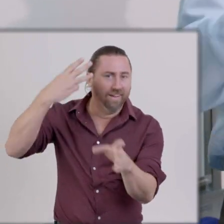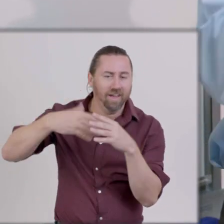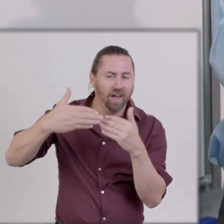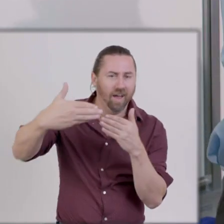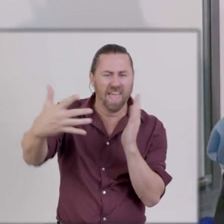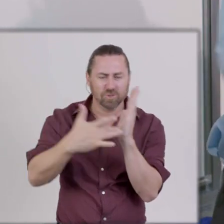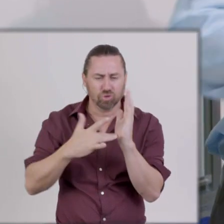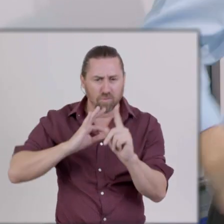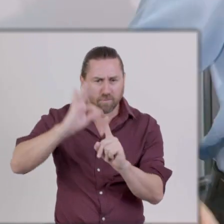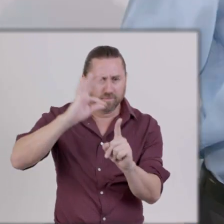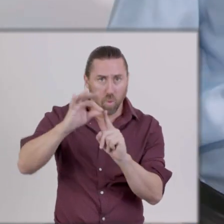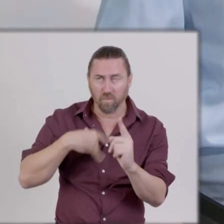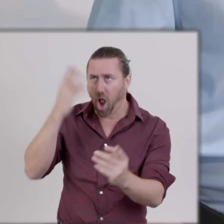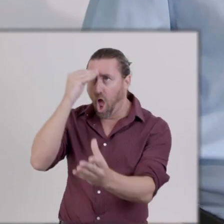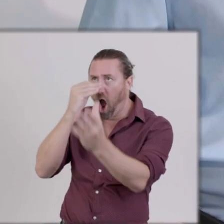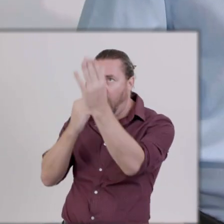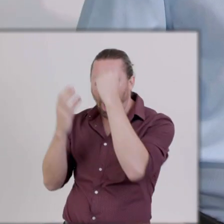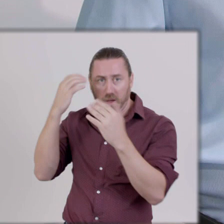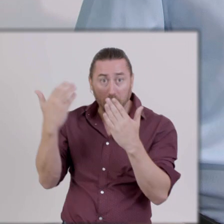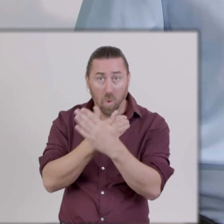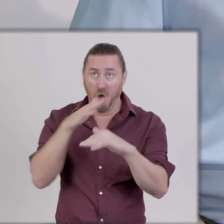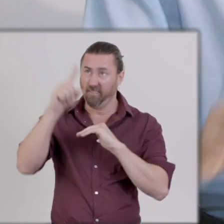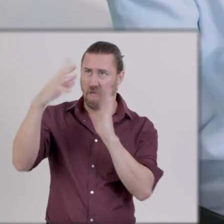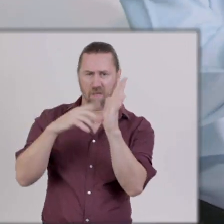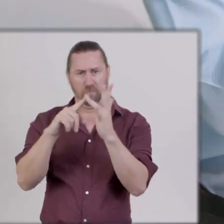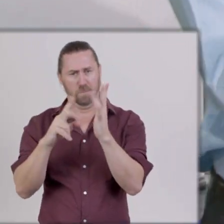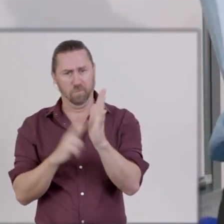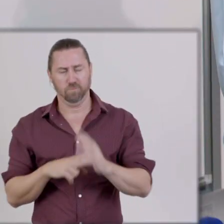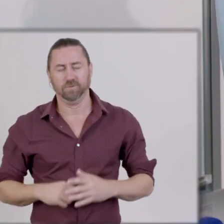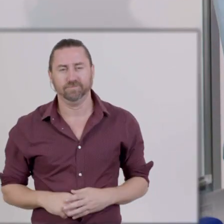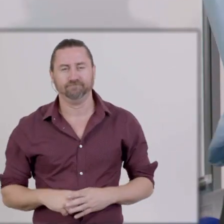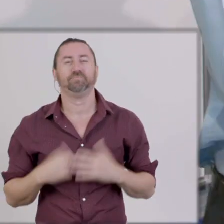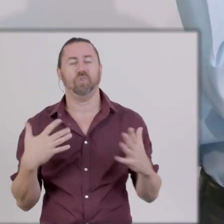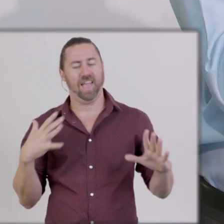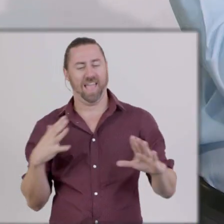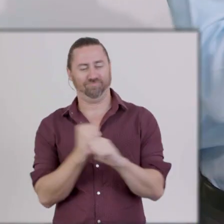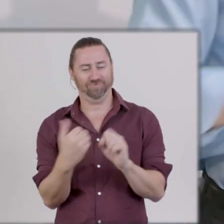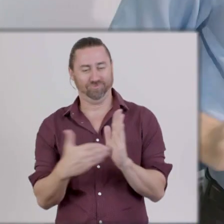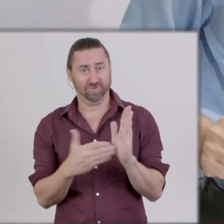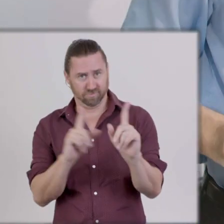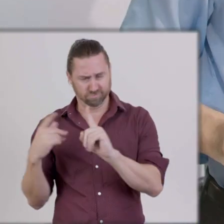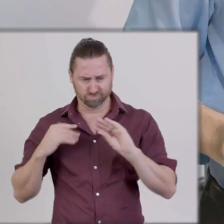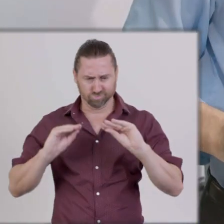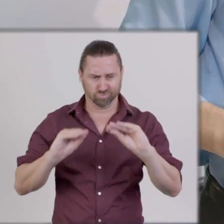as our technology continues to improve. All right. Let's recap on what we've learned today.